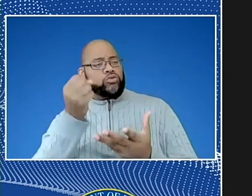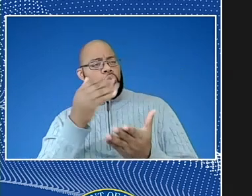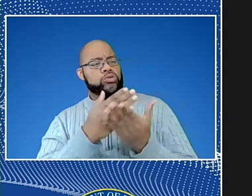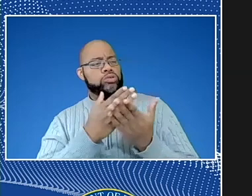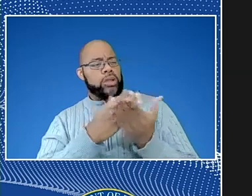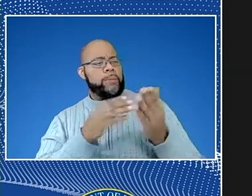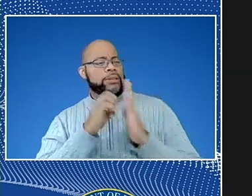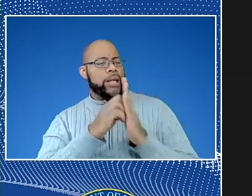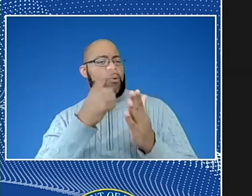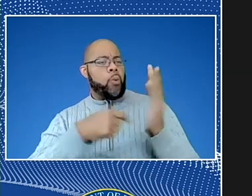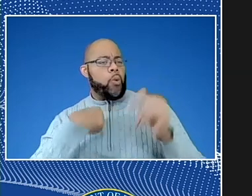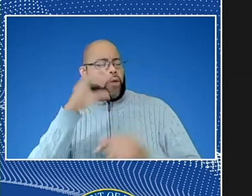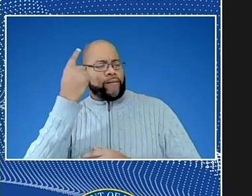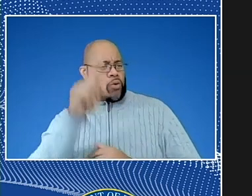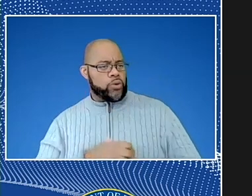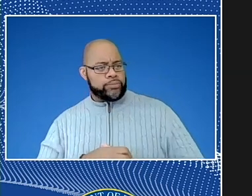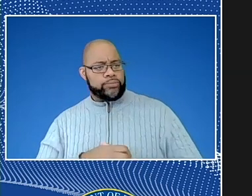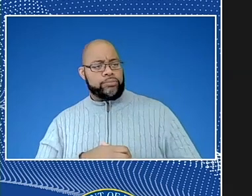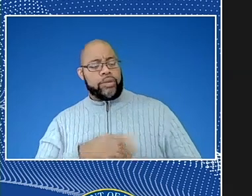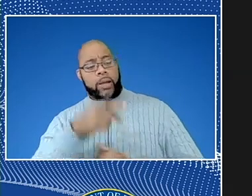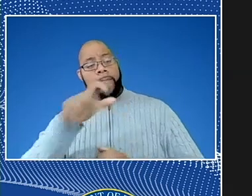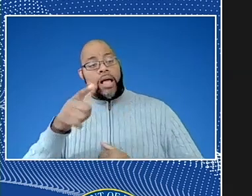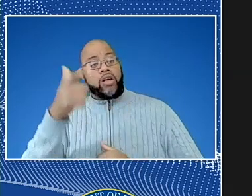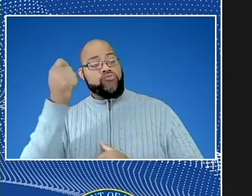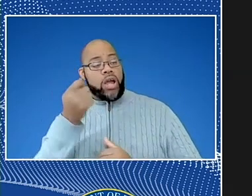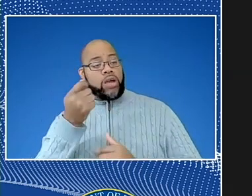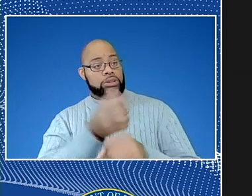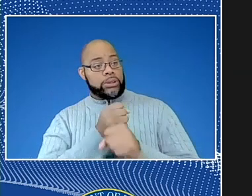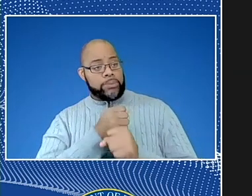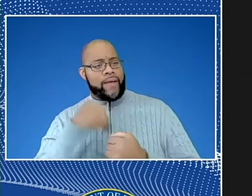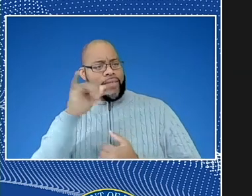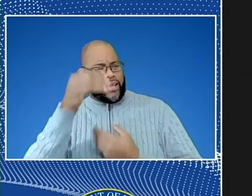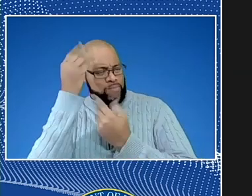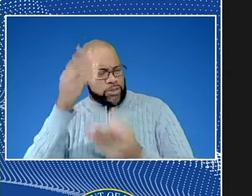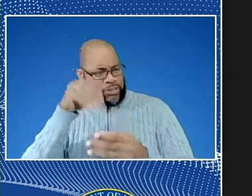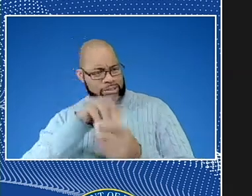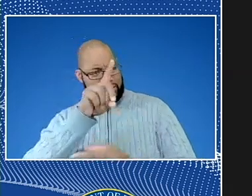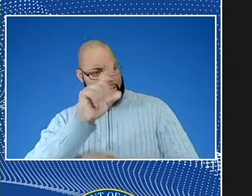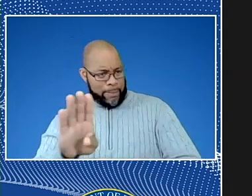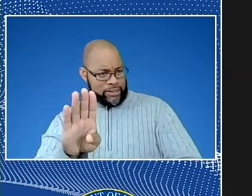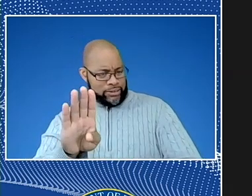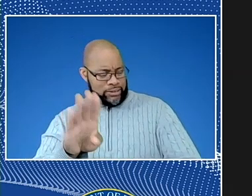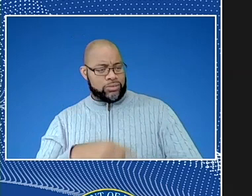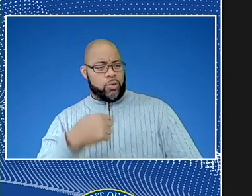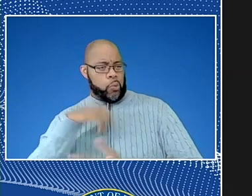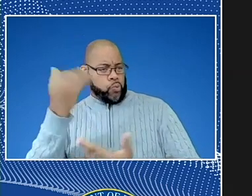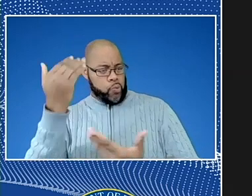looking for. So Pell Grant recipient we have that information in our database. Like we know who our Pell Grant